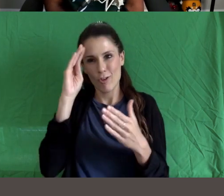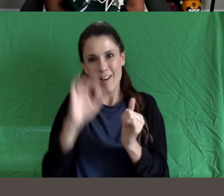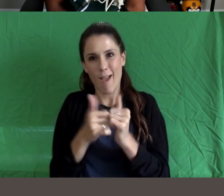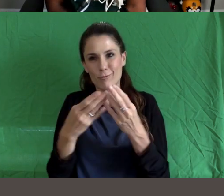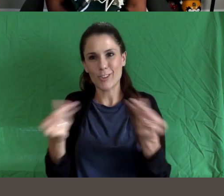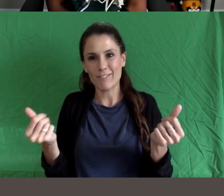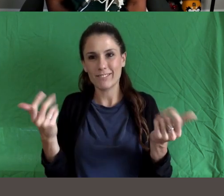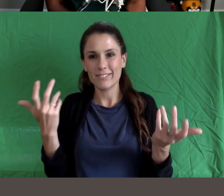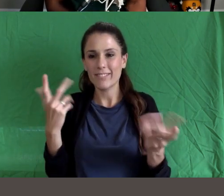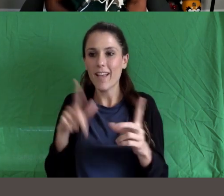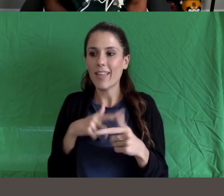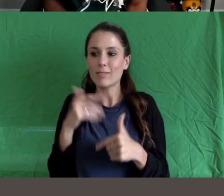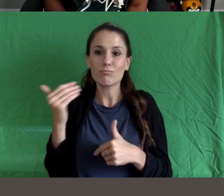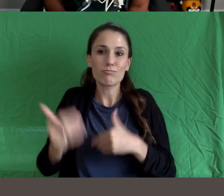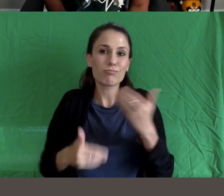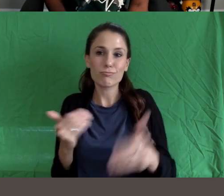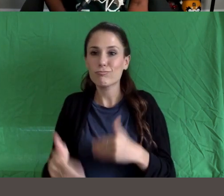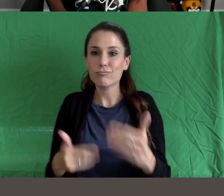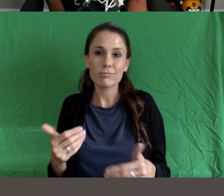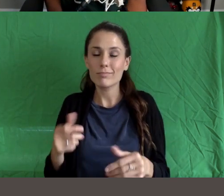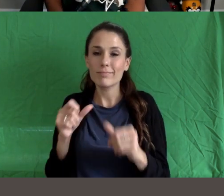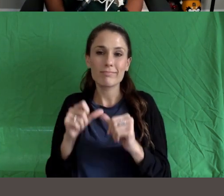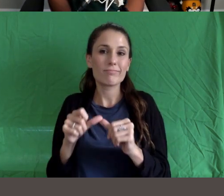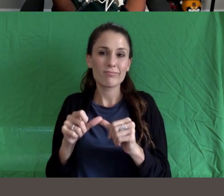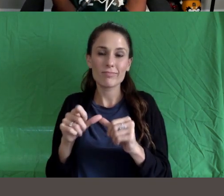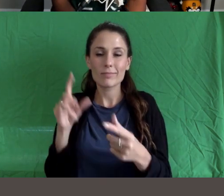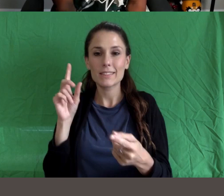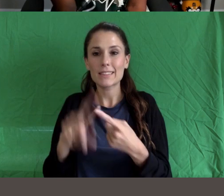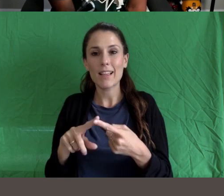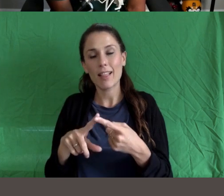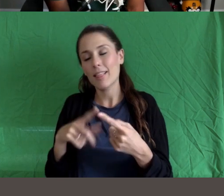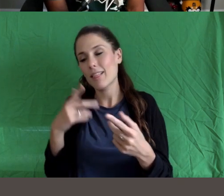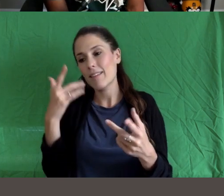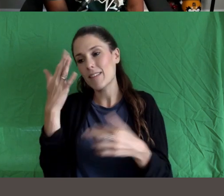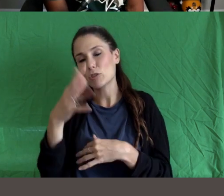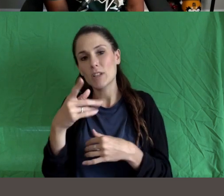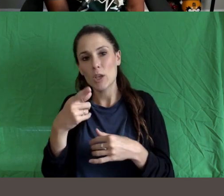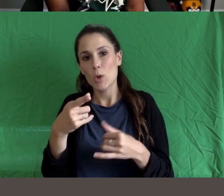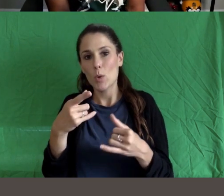them and you're going to just keep going until eventually you line out and then you're going